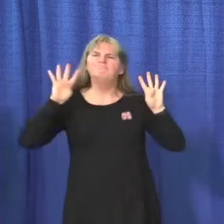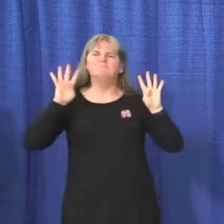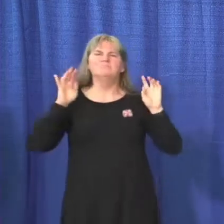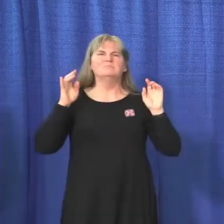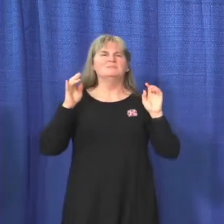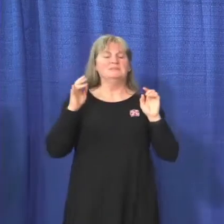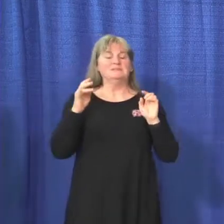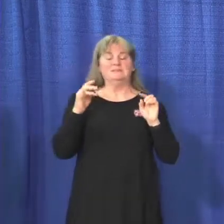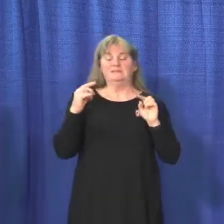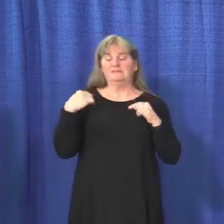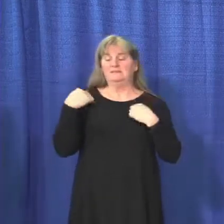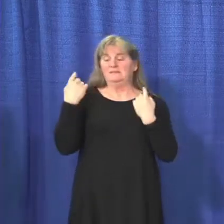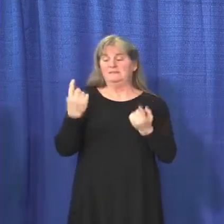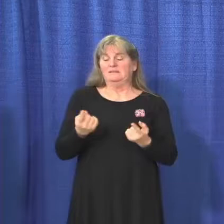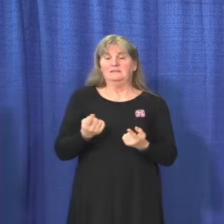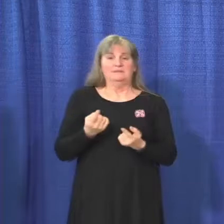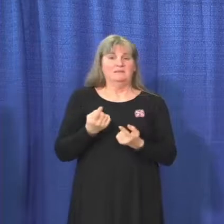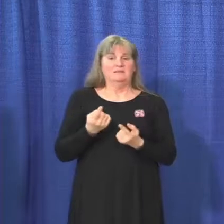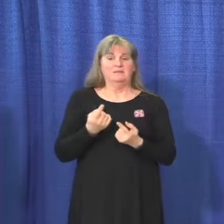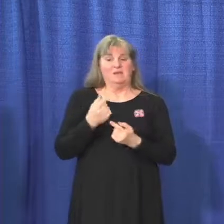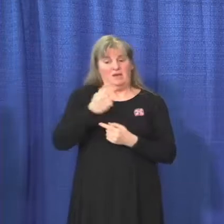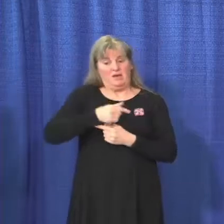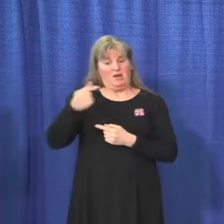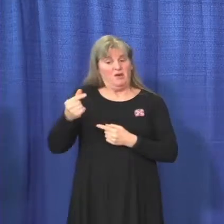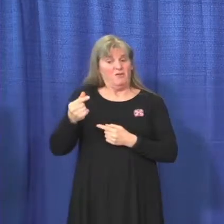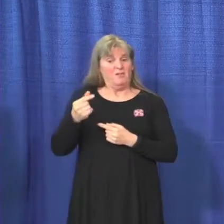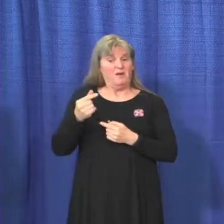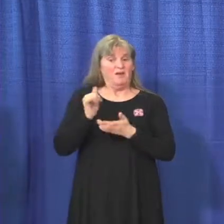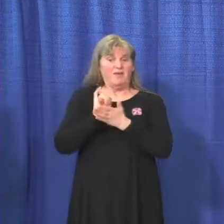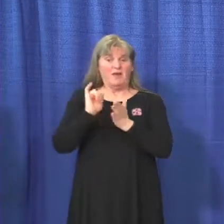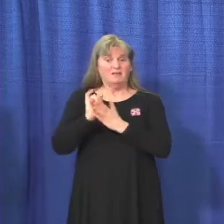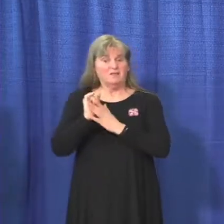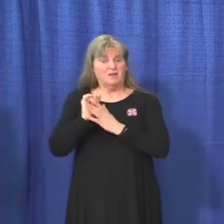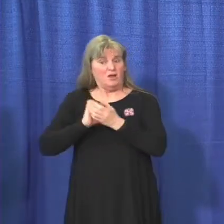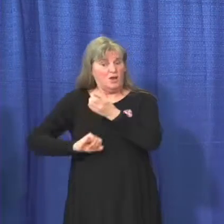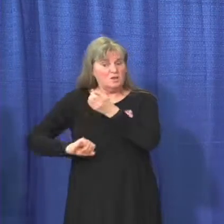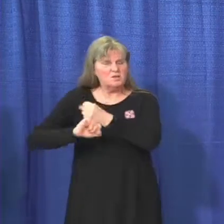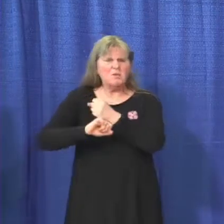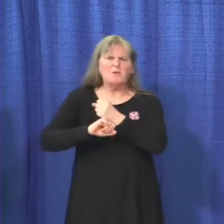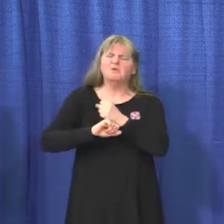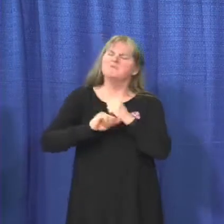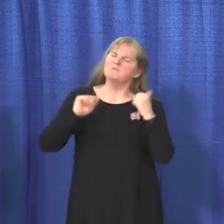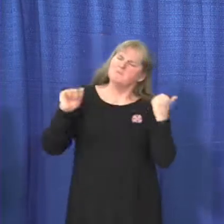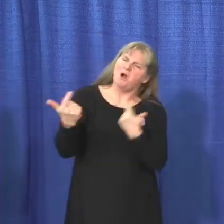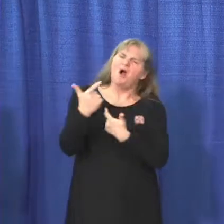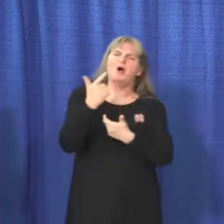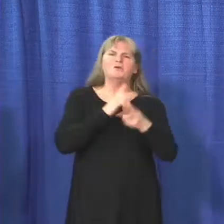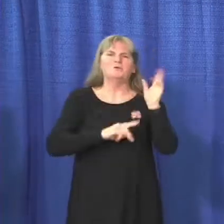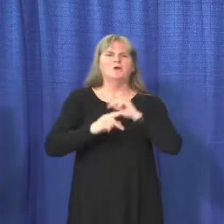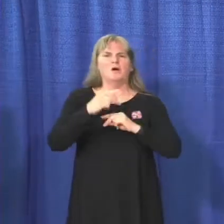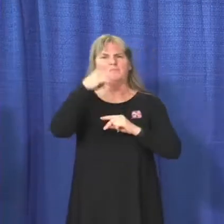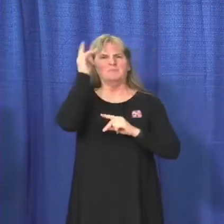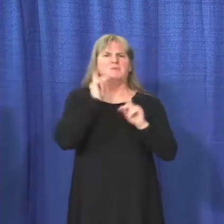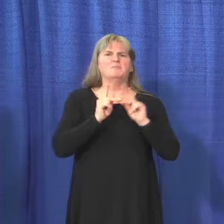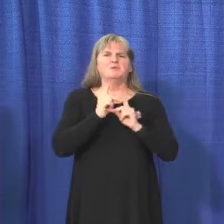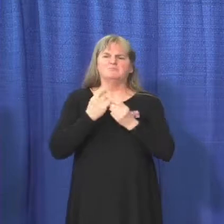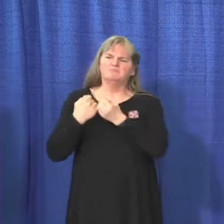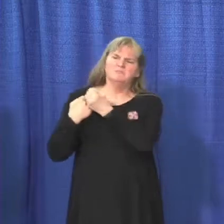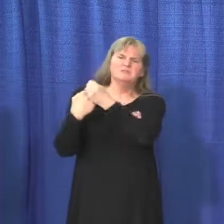response, it certainly a hue well -- whole Yukon response and I feel very proud about that. I too want to acknowledge the